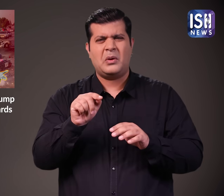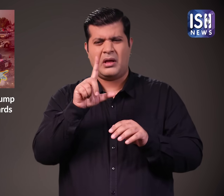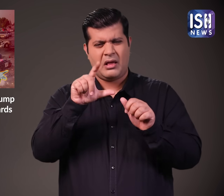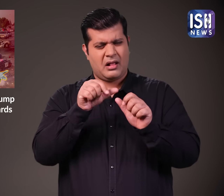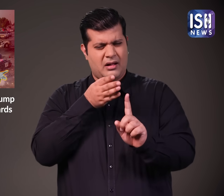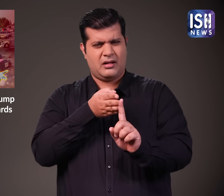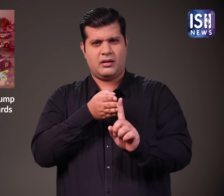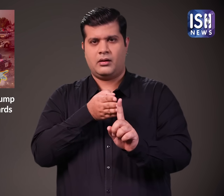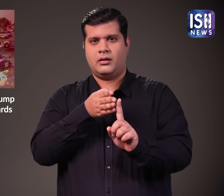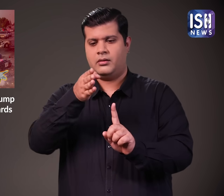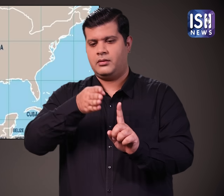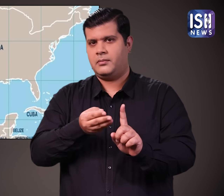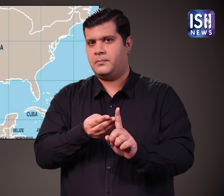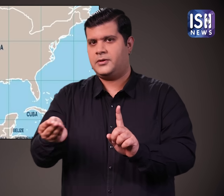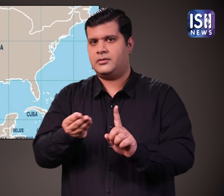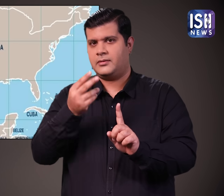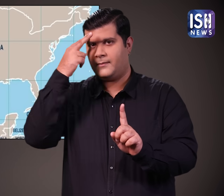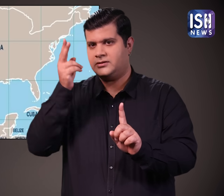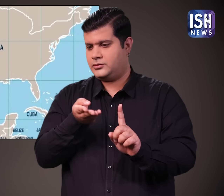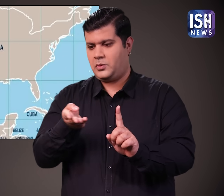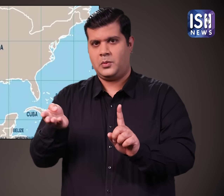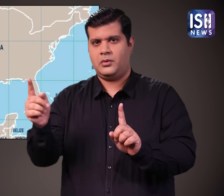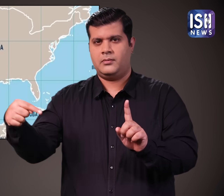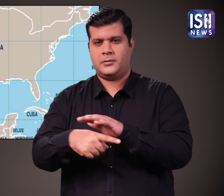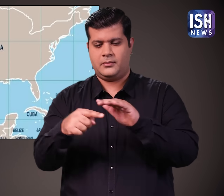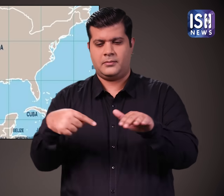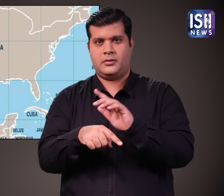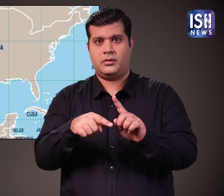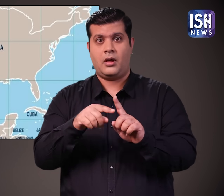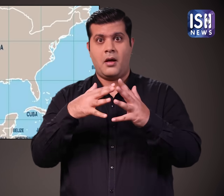The reason why LA is in the limelight is because it is in the same state that shares its border with Mexico. This is why the number of illegal immigrants are high.